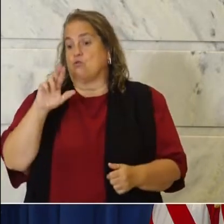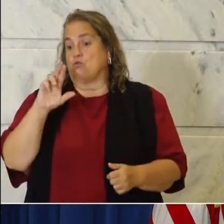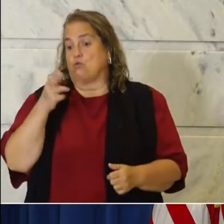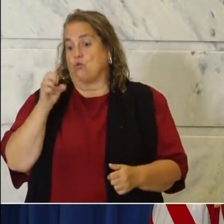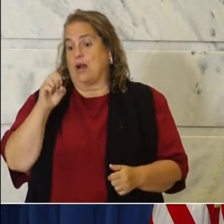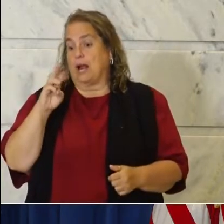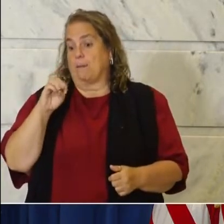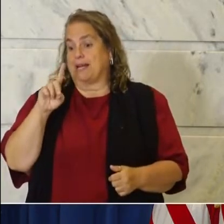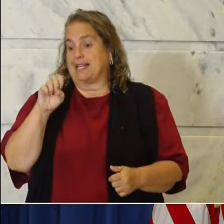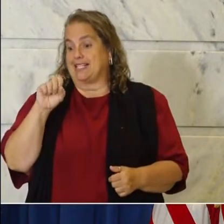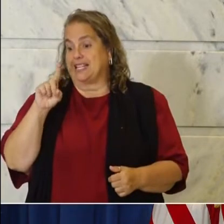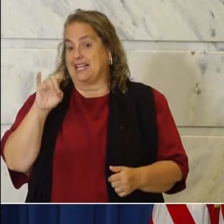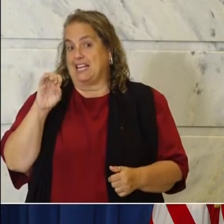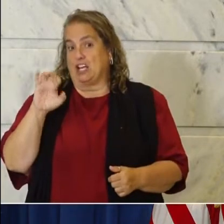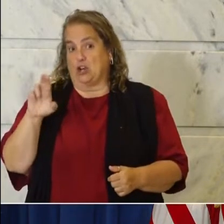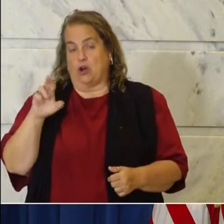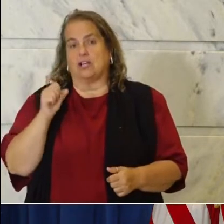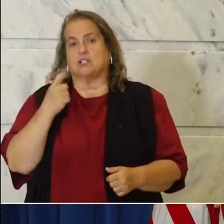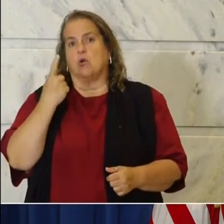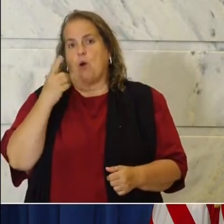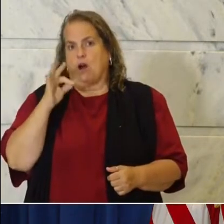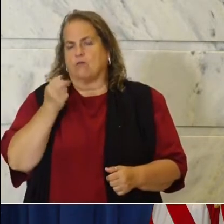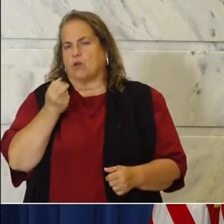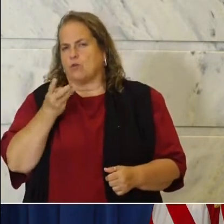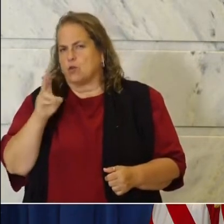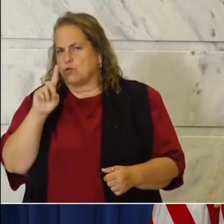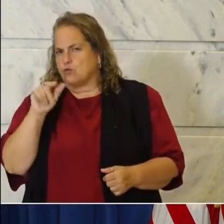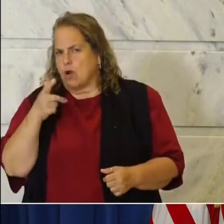the few drugs that has been felt to potentially be helpful. It's still in